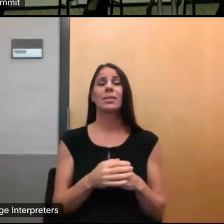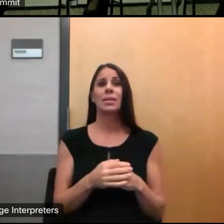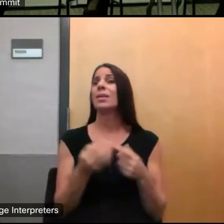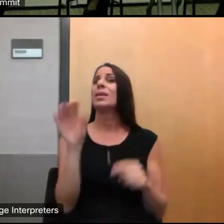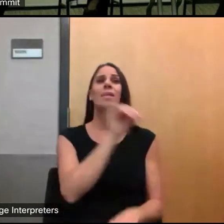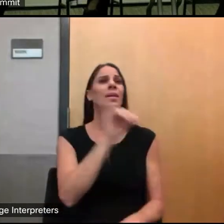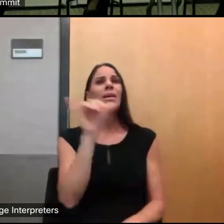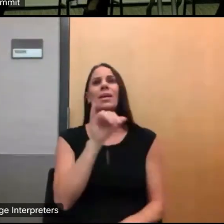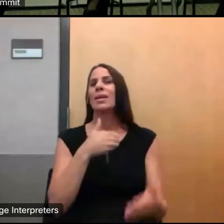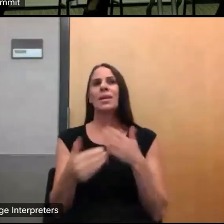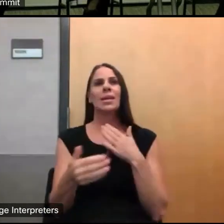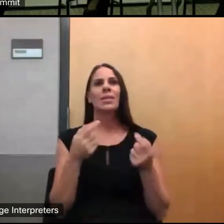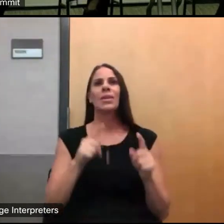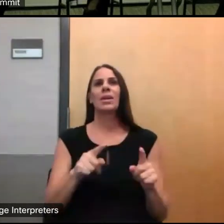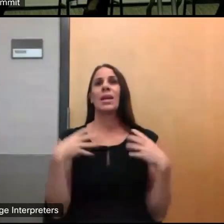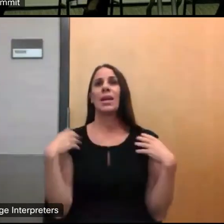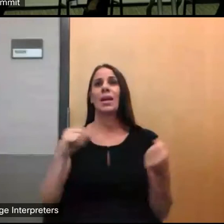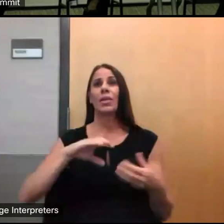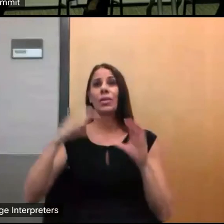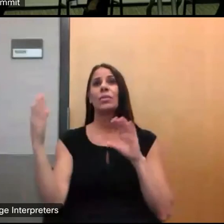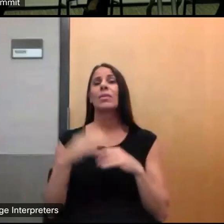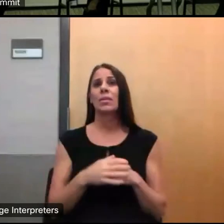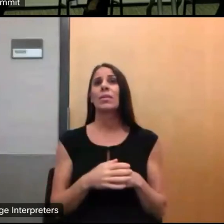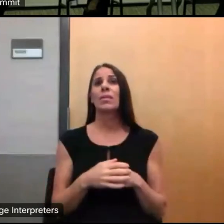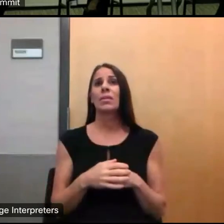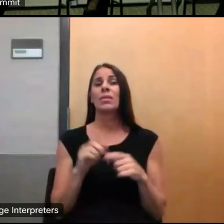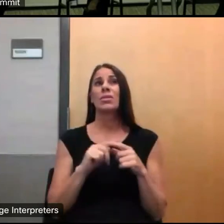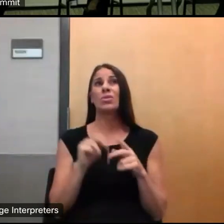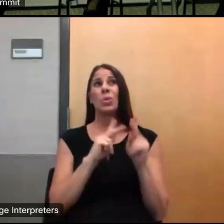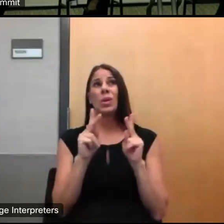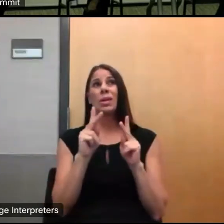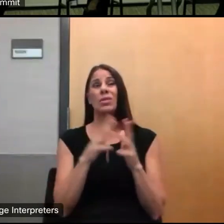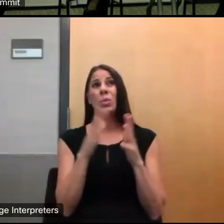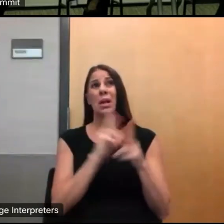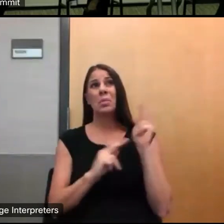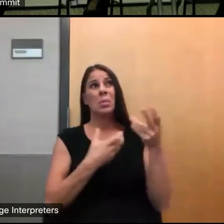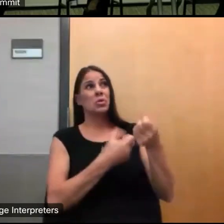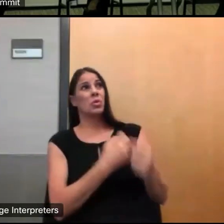that to a lot of people a trusted voice is not going to be somebody who's maybe high